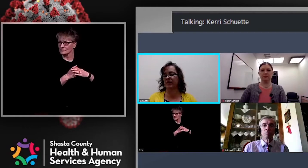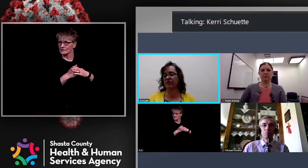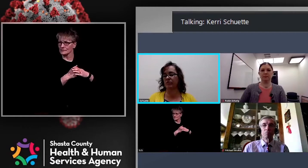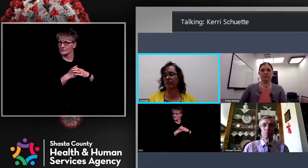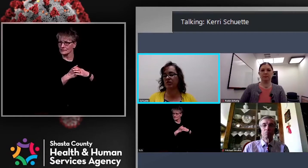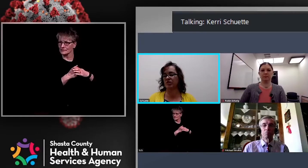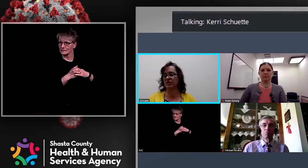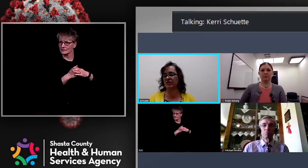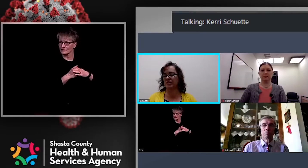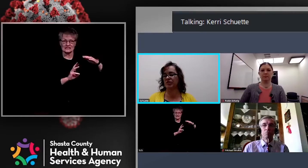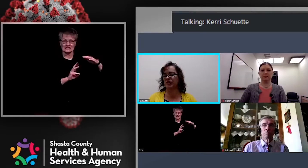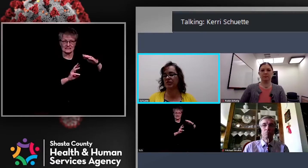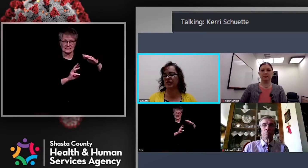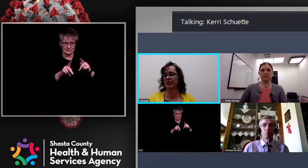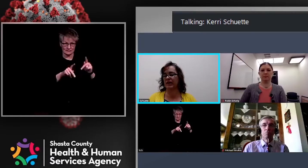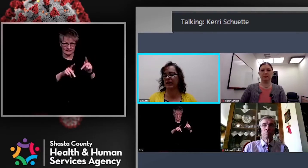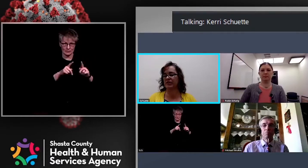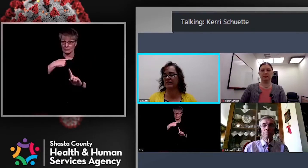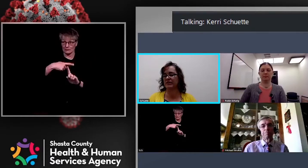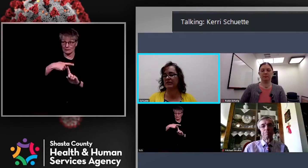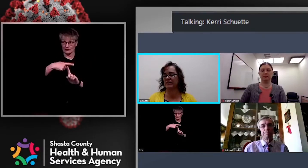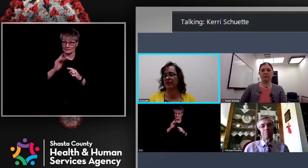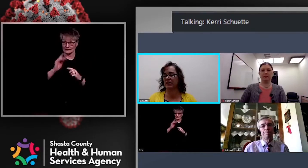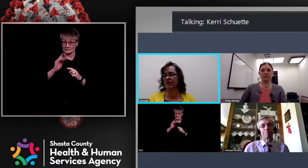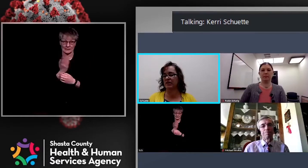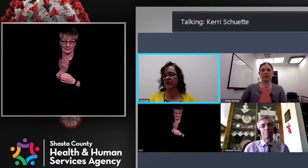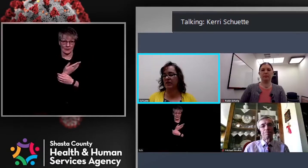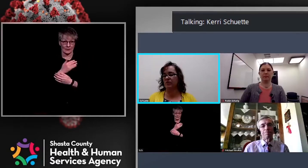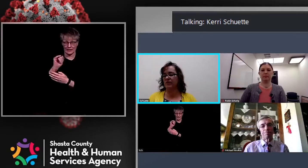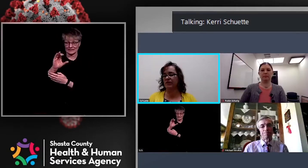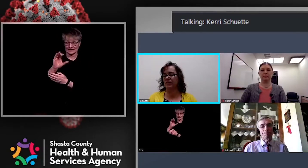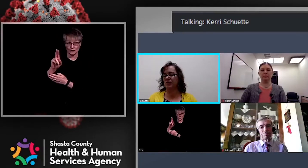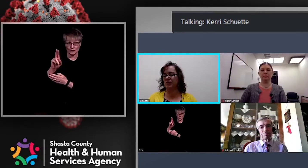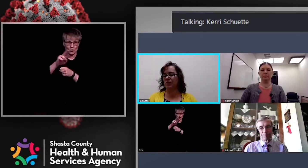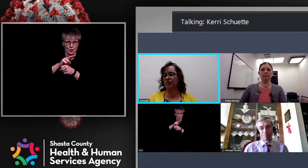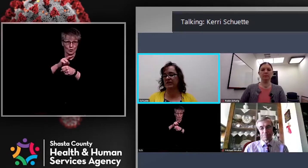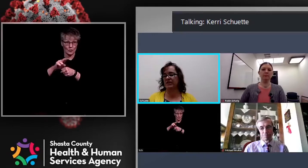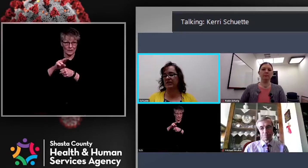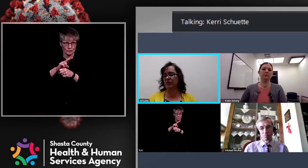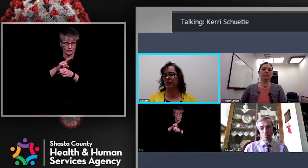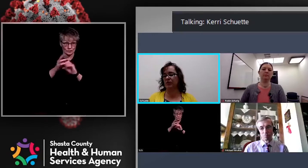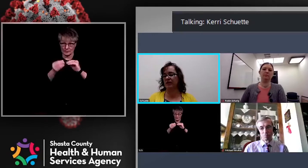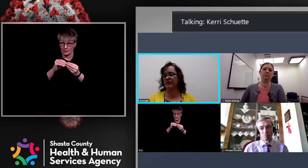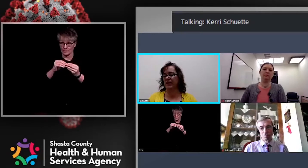11-county region. It's not just impacted by Shasta County. And we have had 214 people